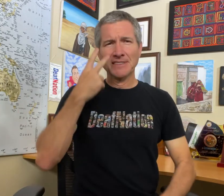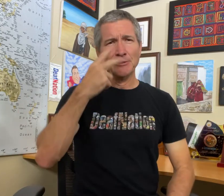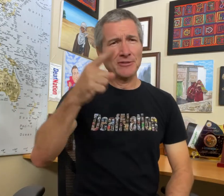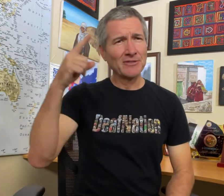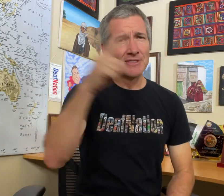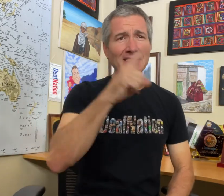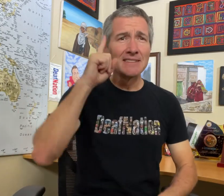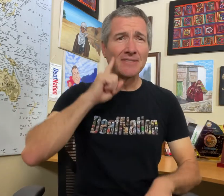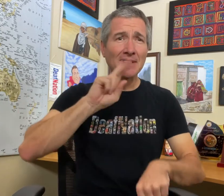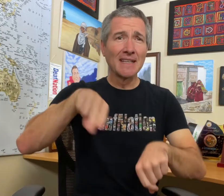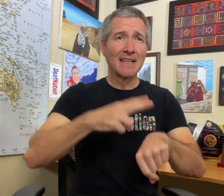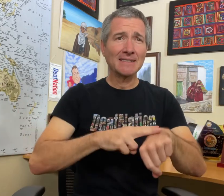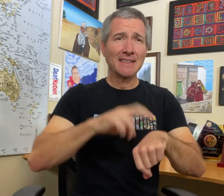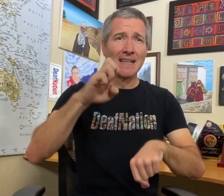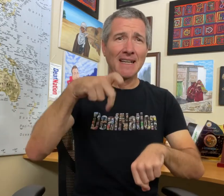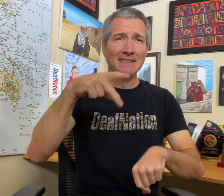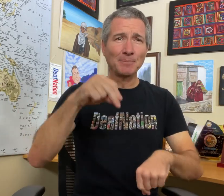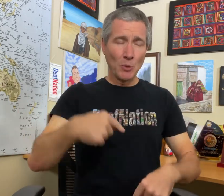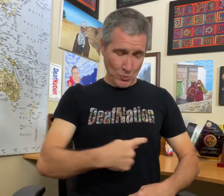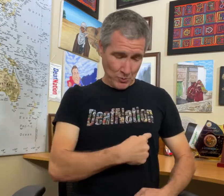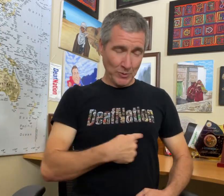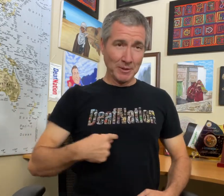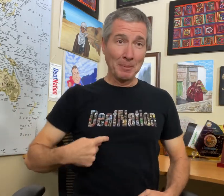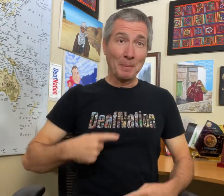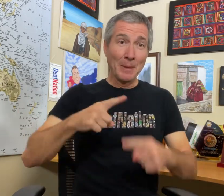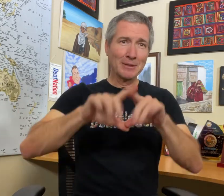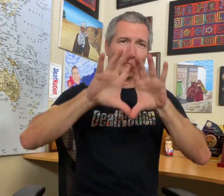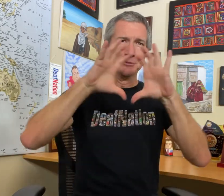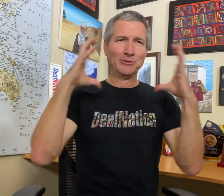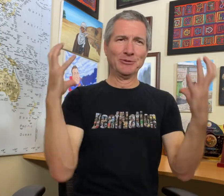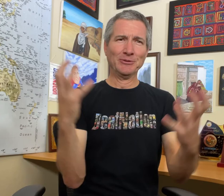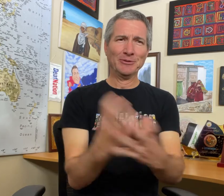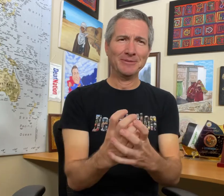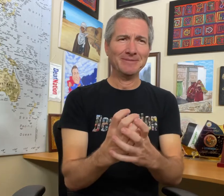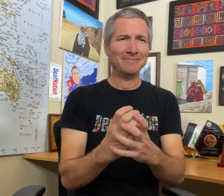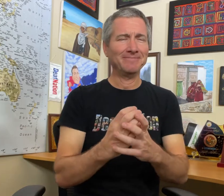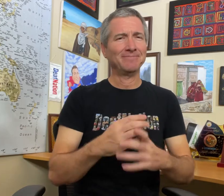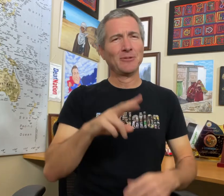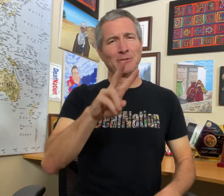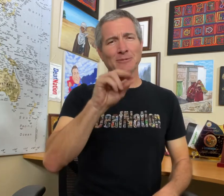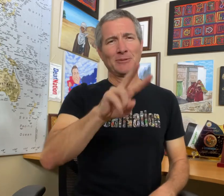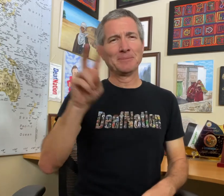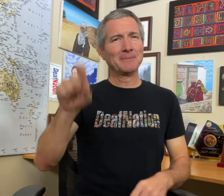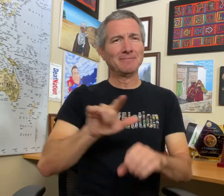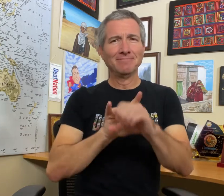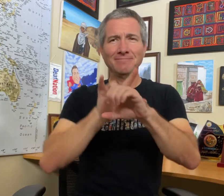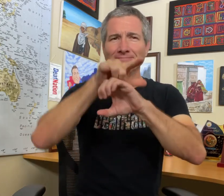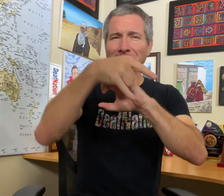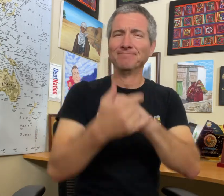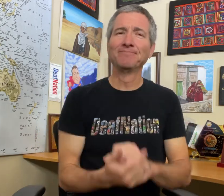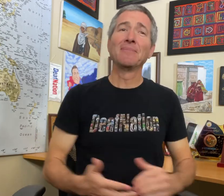See you all at our DeafNation Expo events. Plus DeafNation World Expo & Conference. I'm looking forward to more travel in 2022.